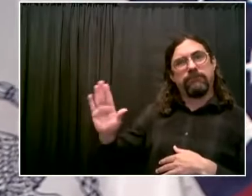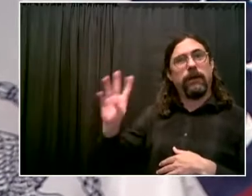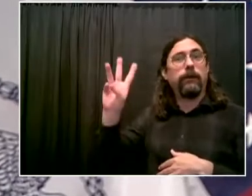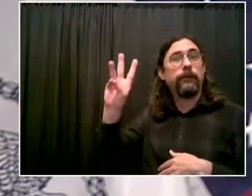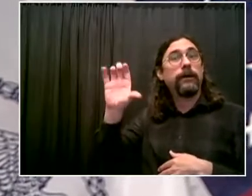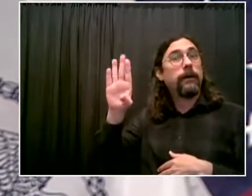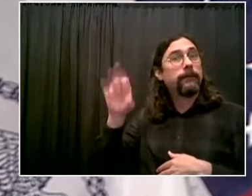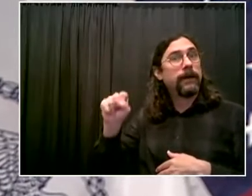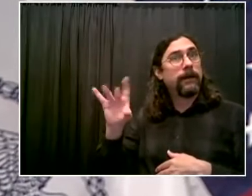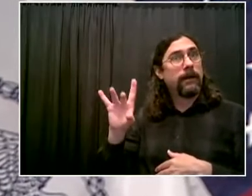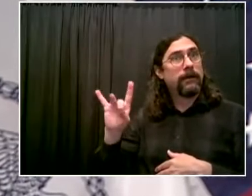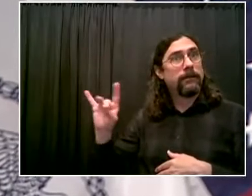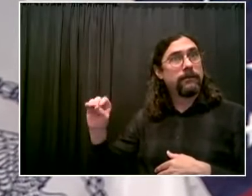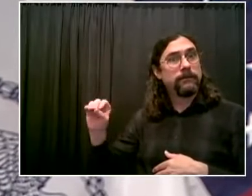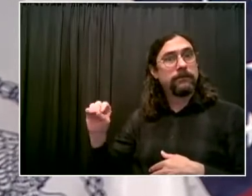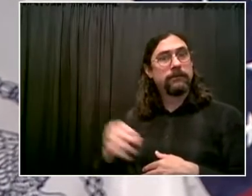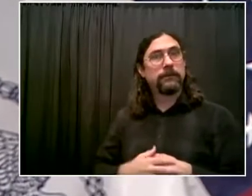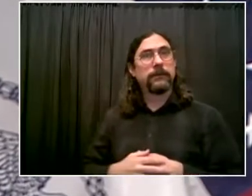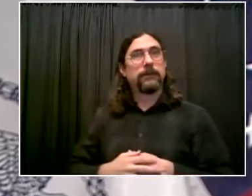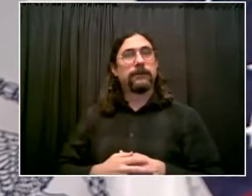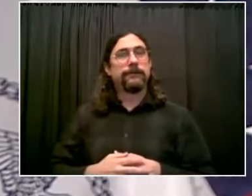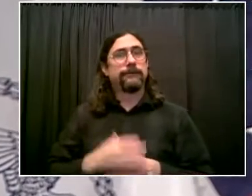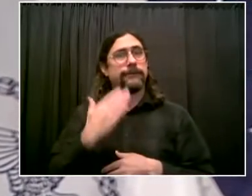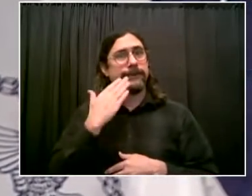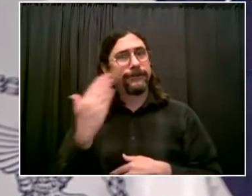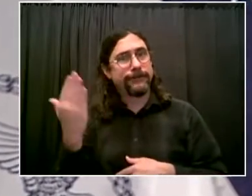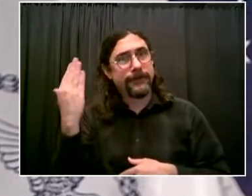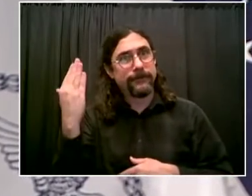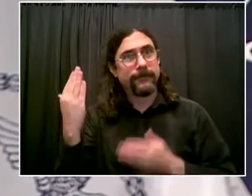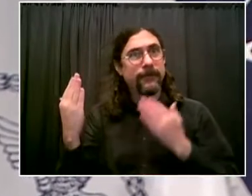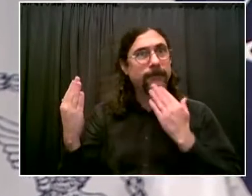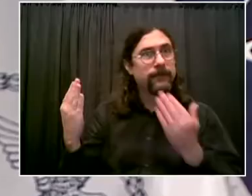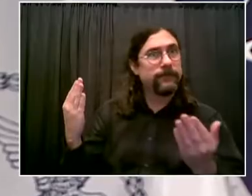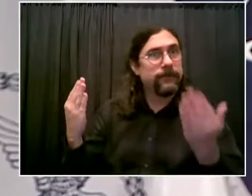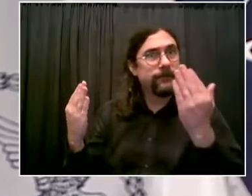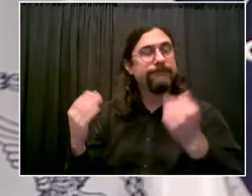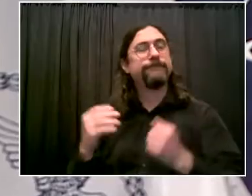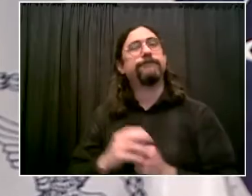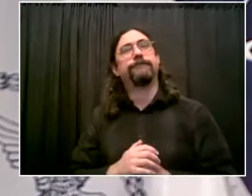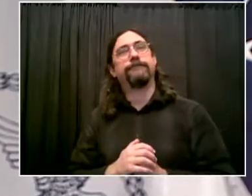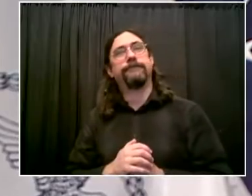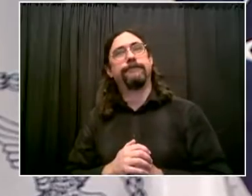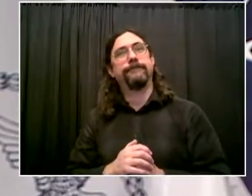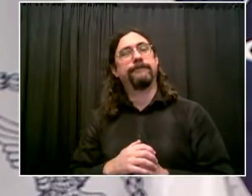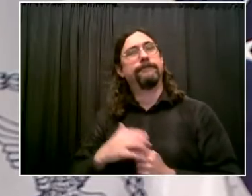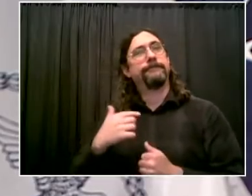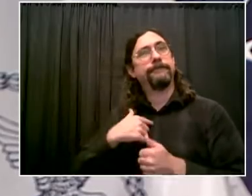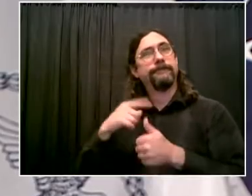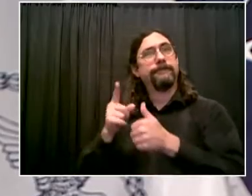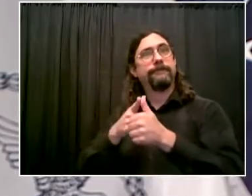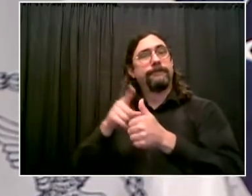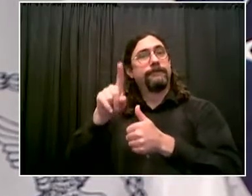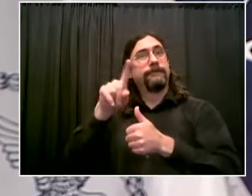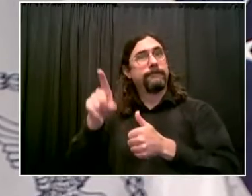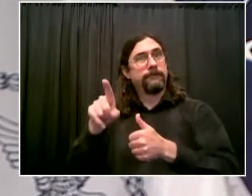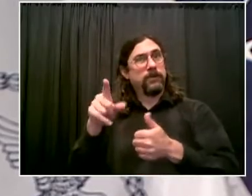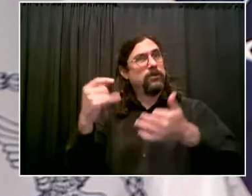WCBS 880.